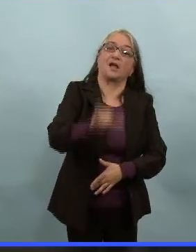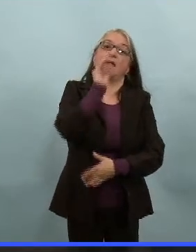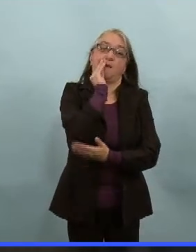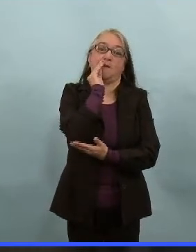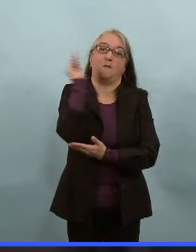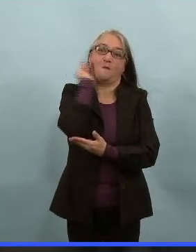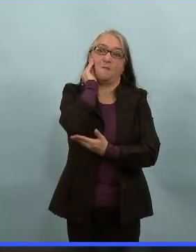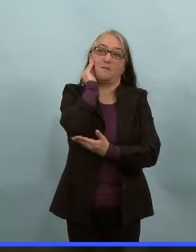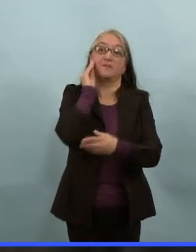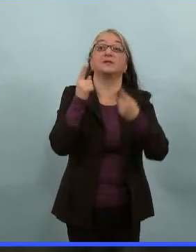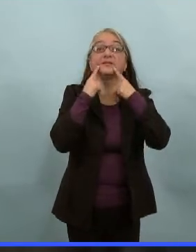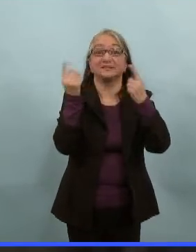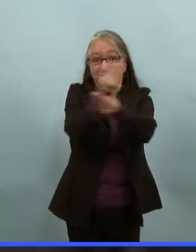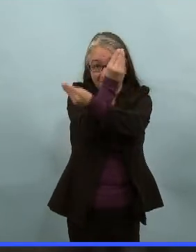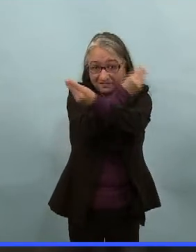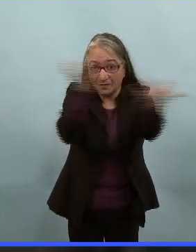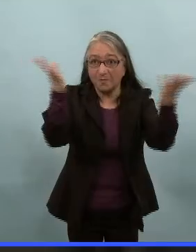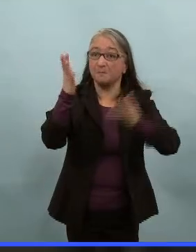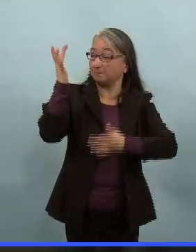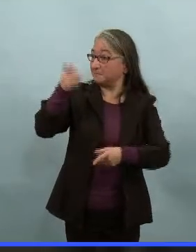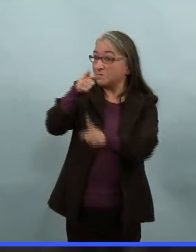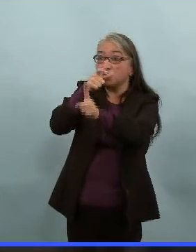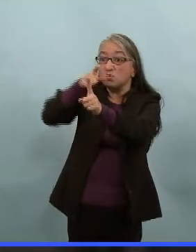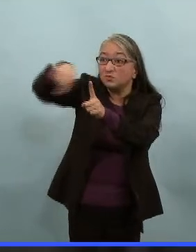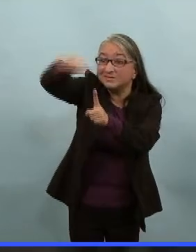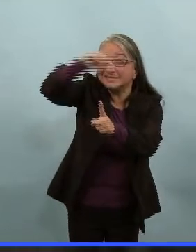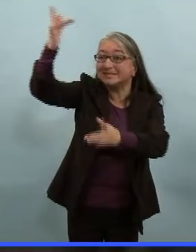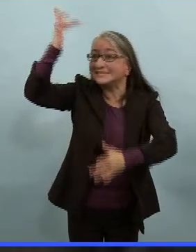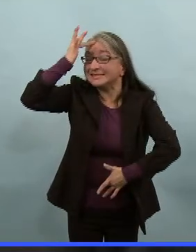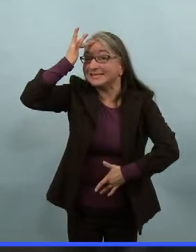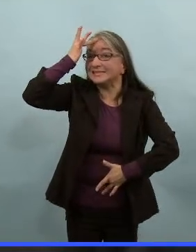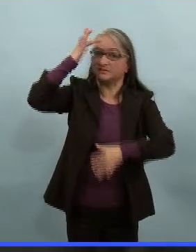are around you can make some decisions about what they should be doing as well you know practice the